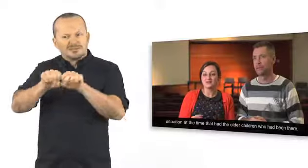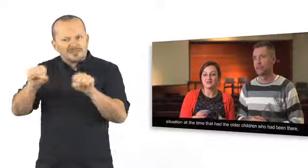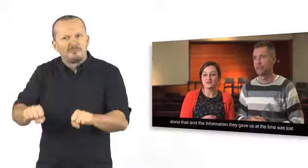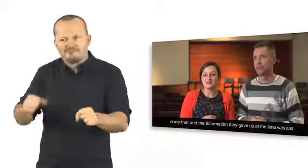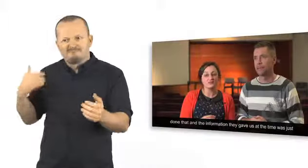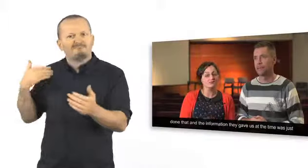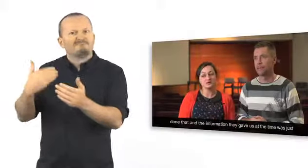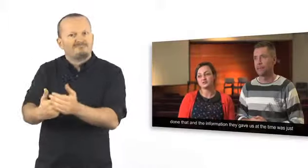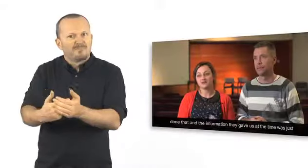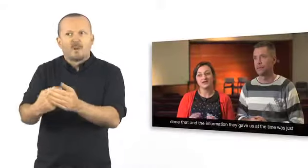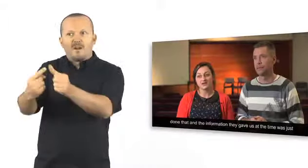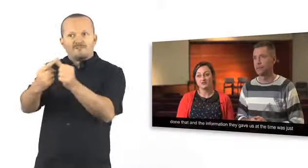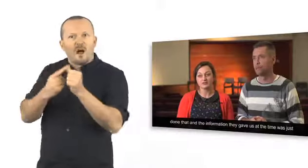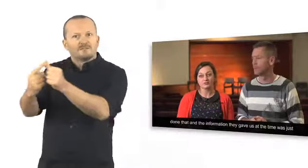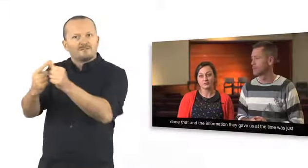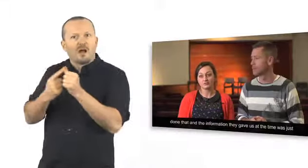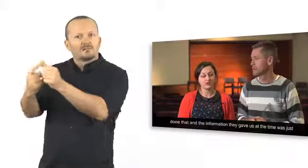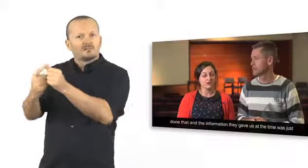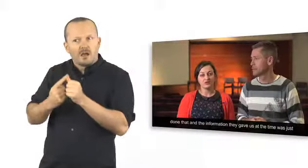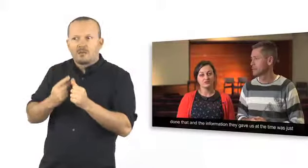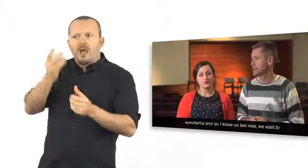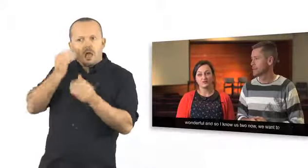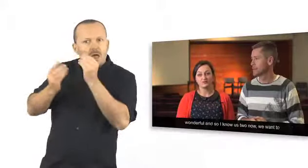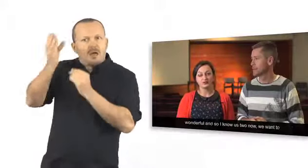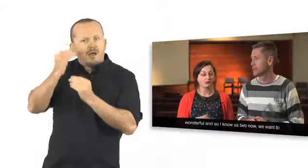been there done that and the information they gave us at the time was just wonderful and